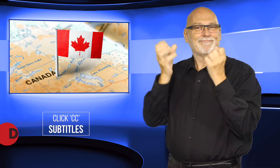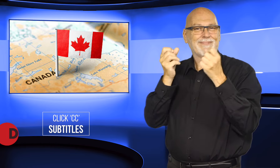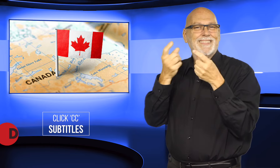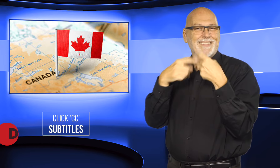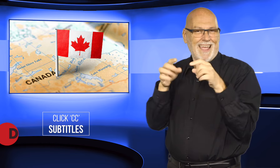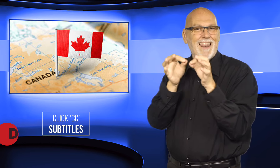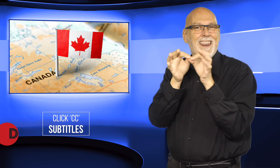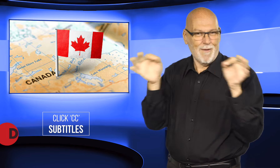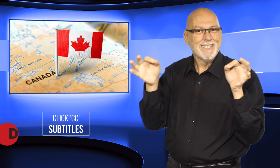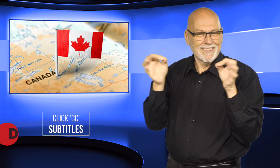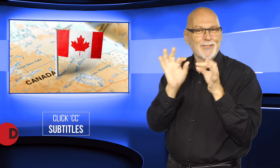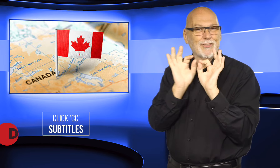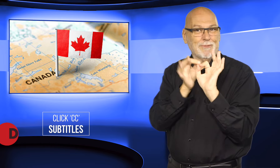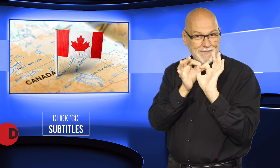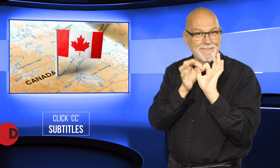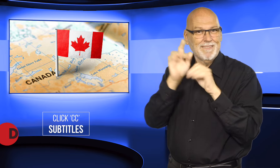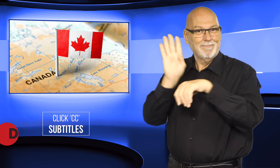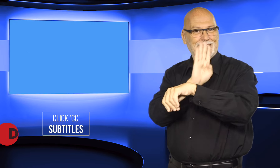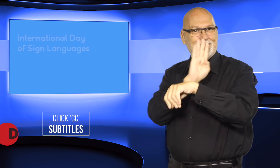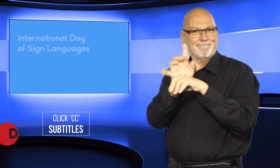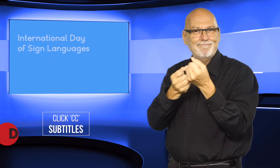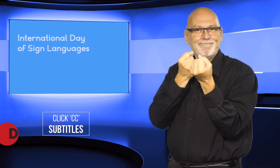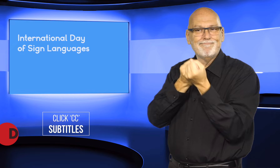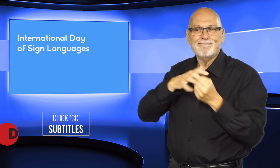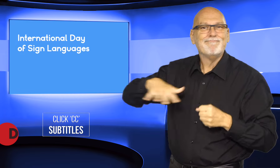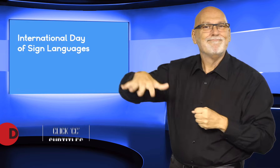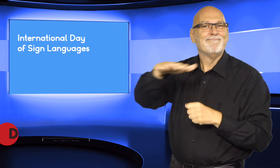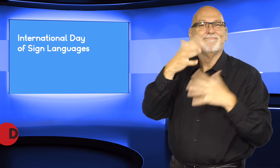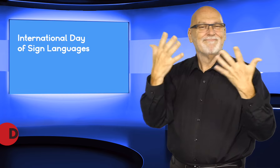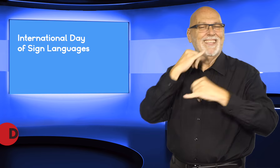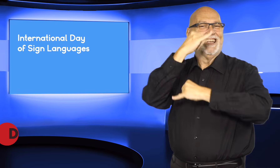and a sign language interpreting business are supporting